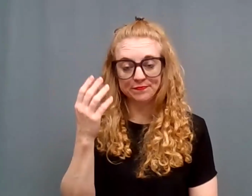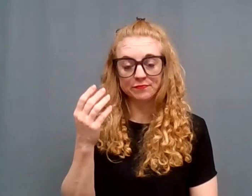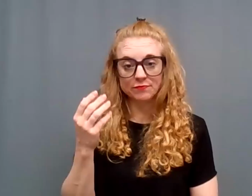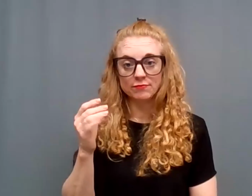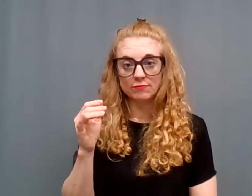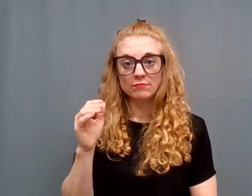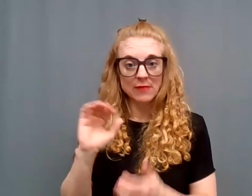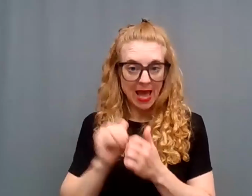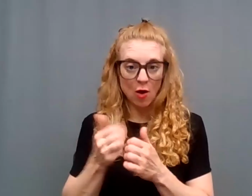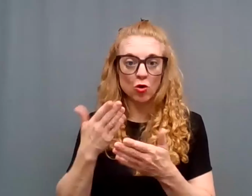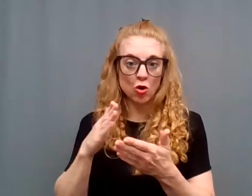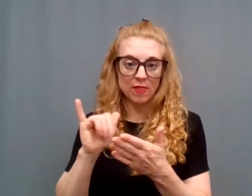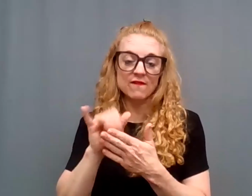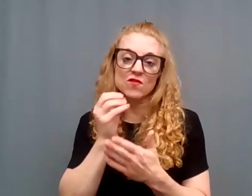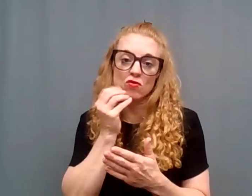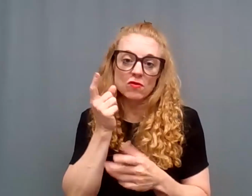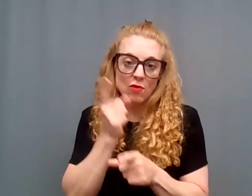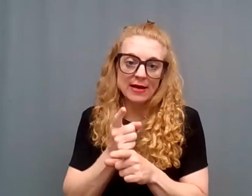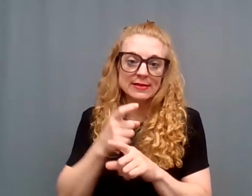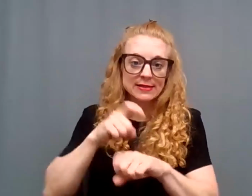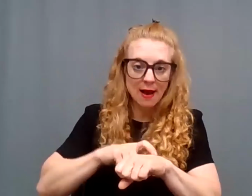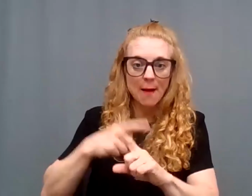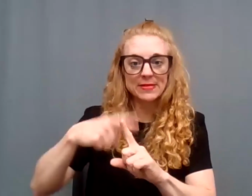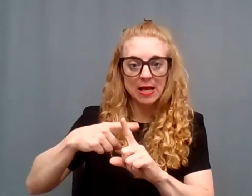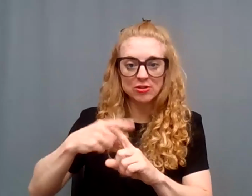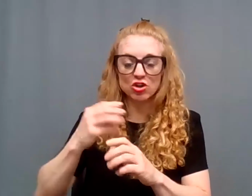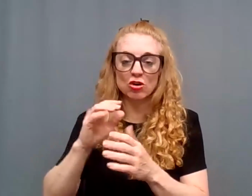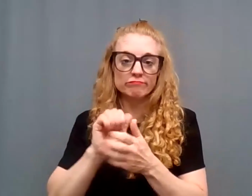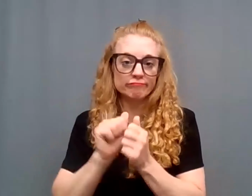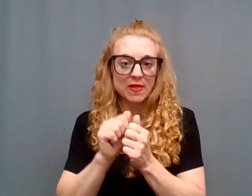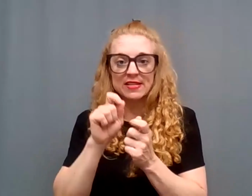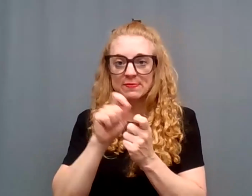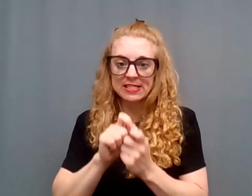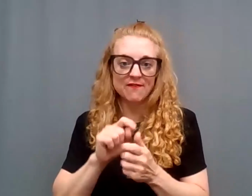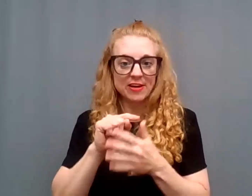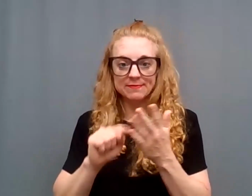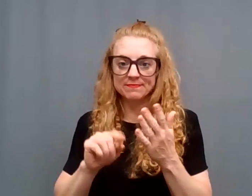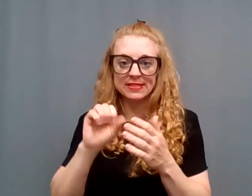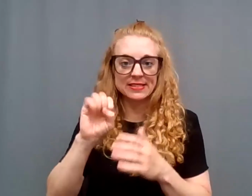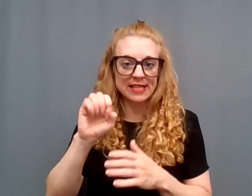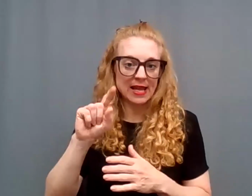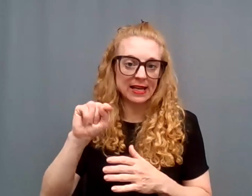cook at the correct time temperature and with all of the specific settings it needs to finish it's a